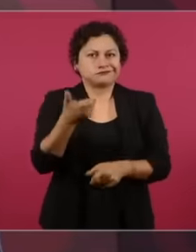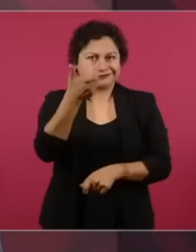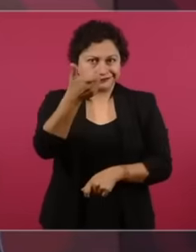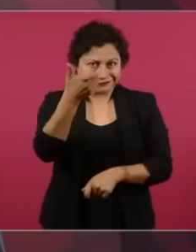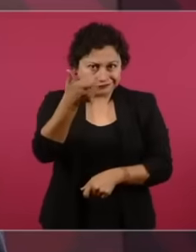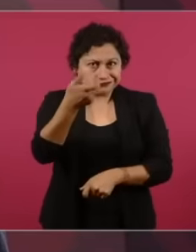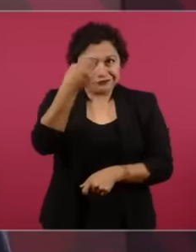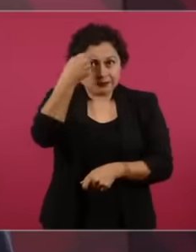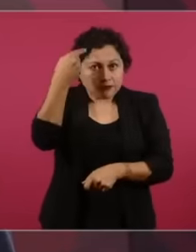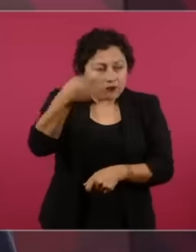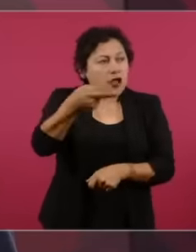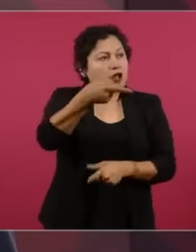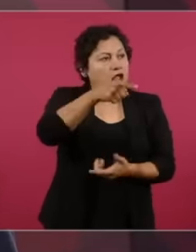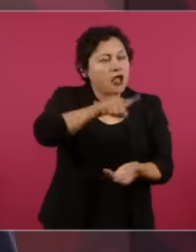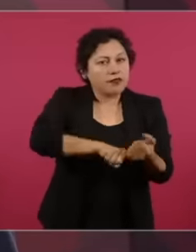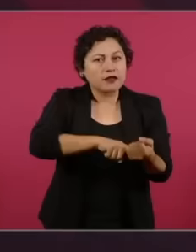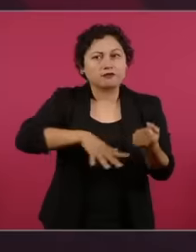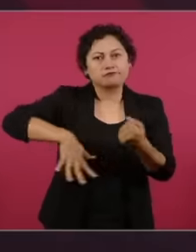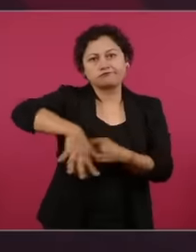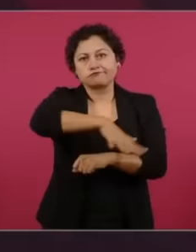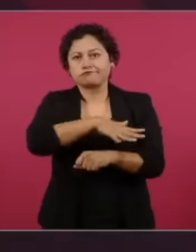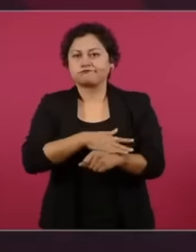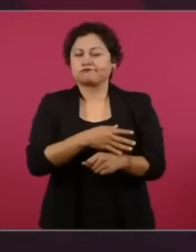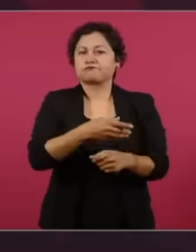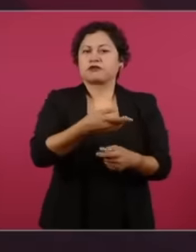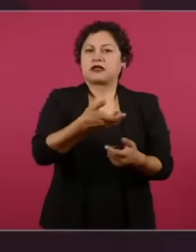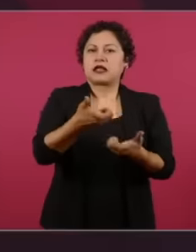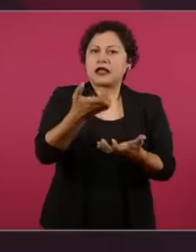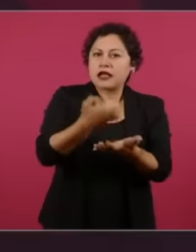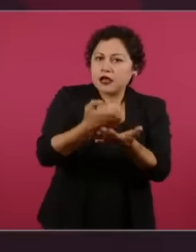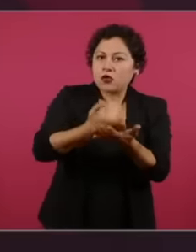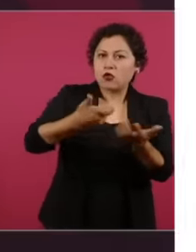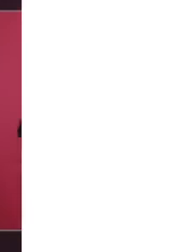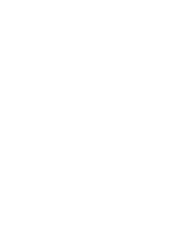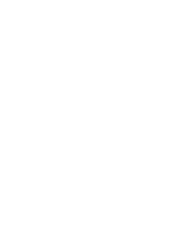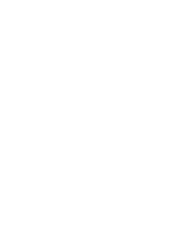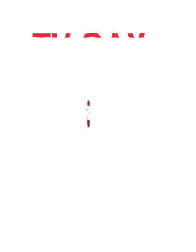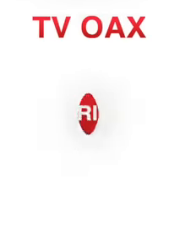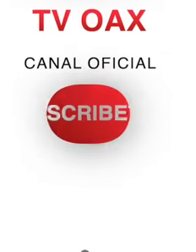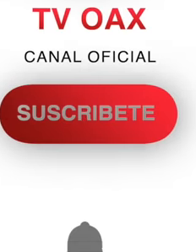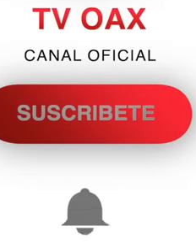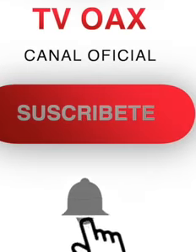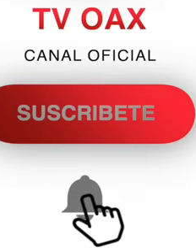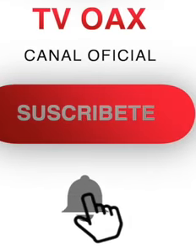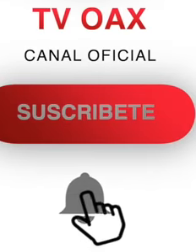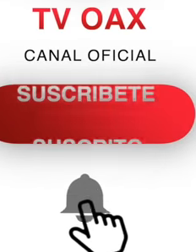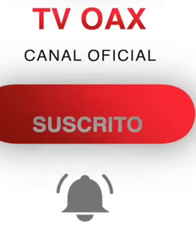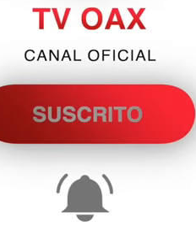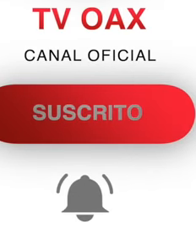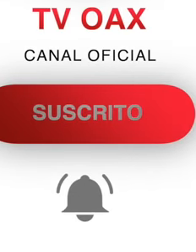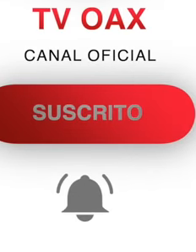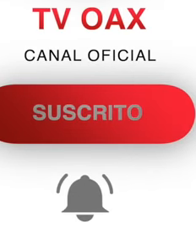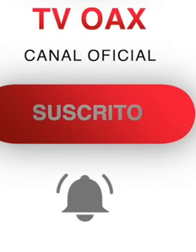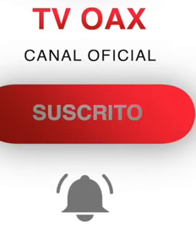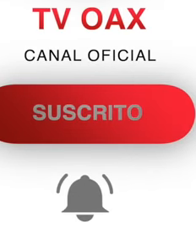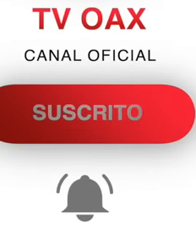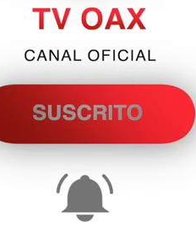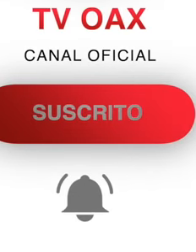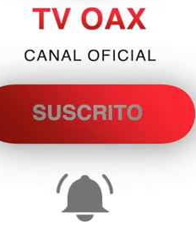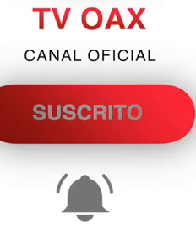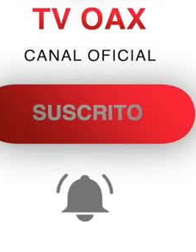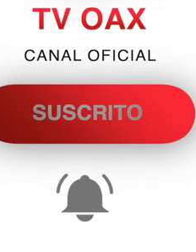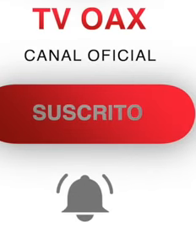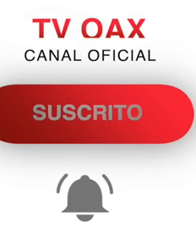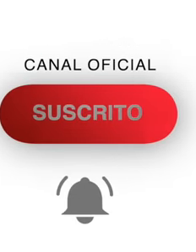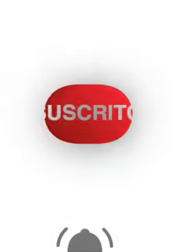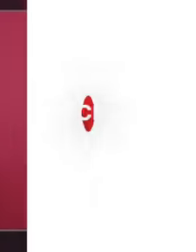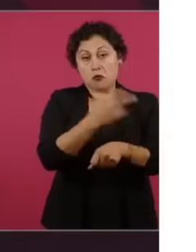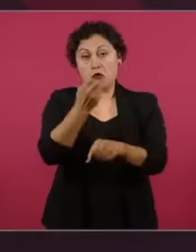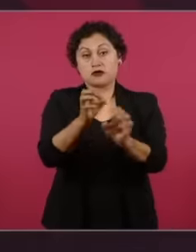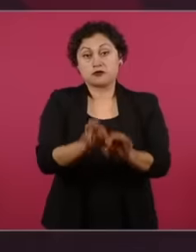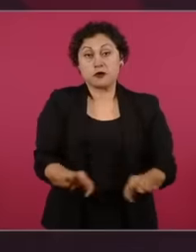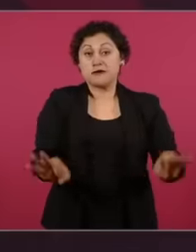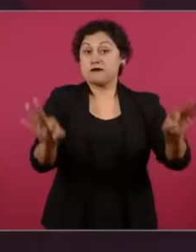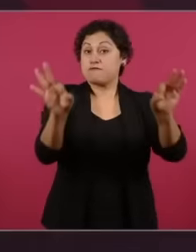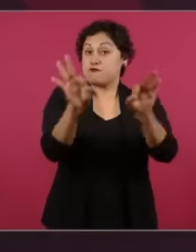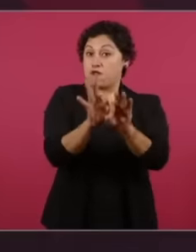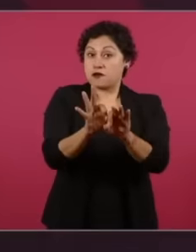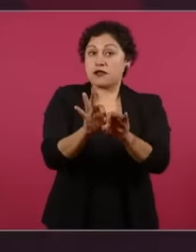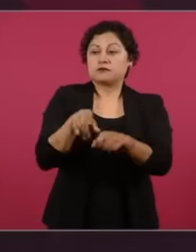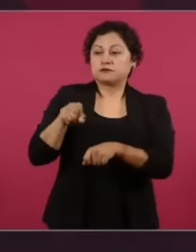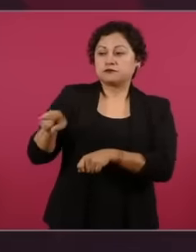tourism workers live there. So they are one of those actions carried out by the Secretary of the Navy